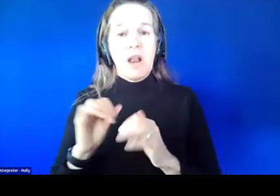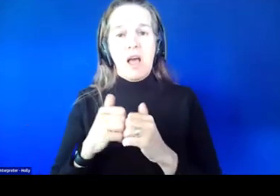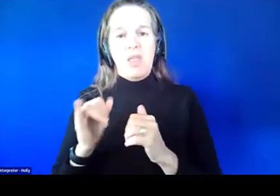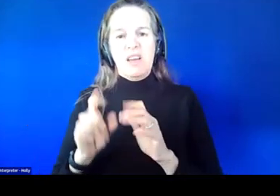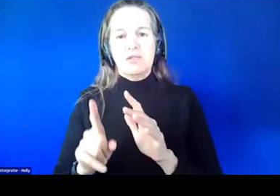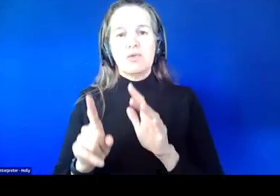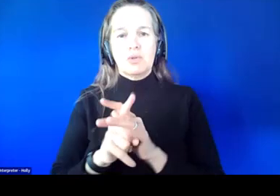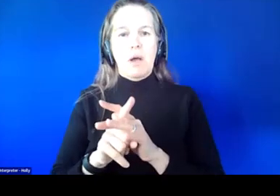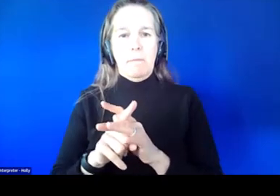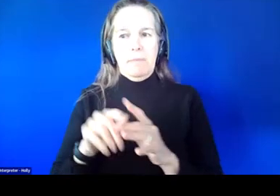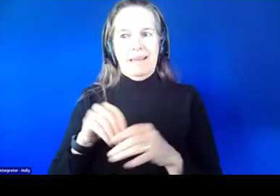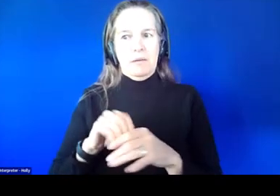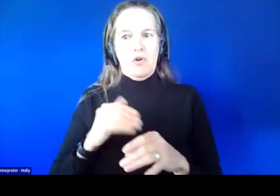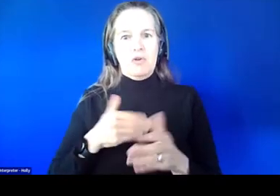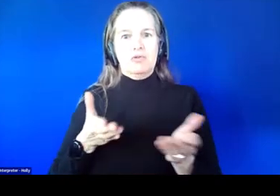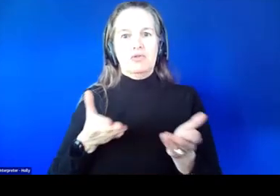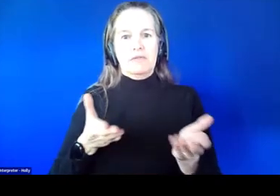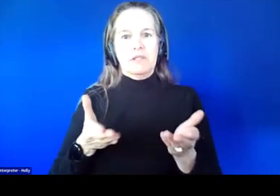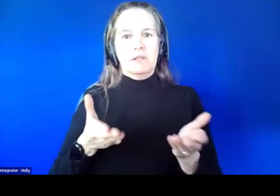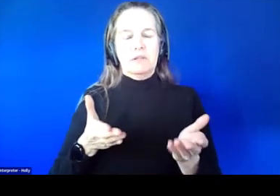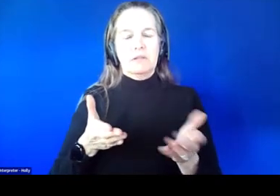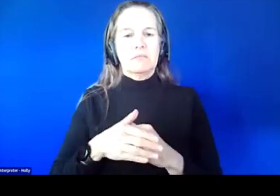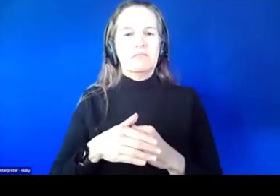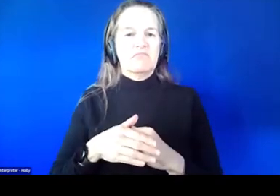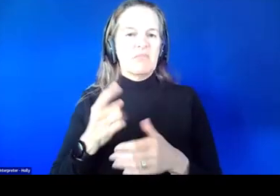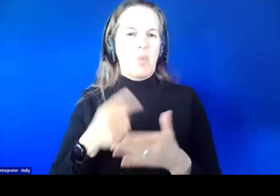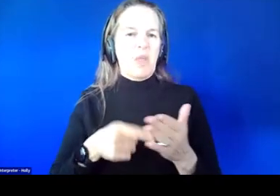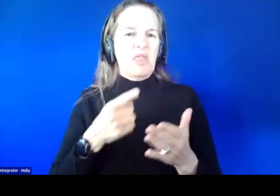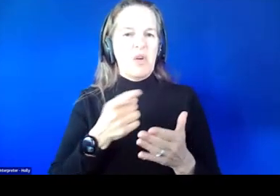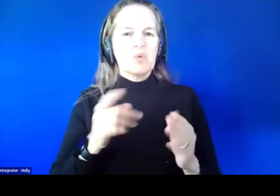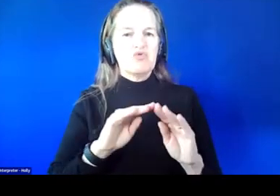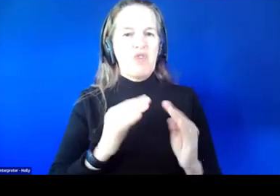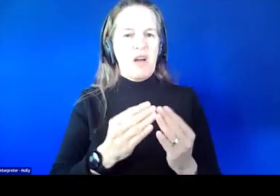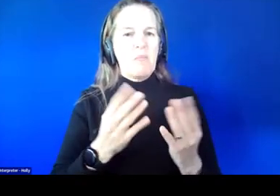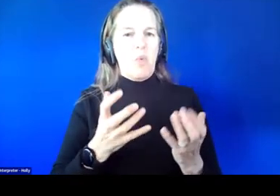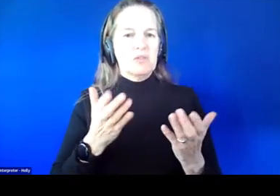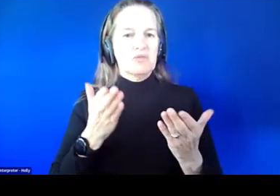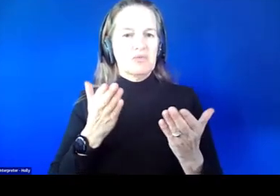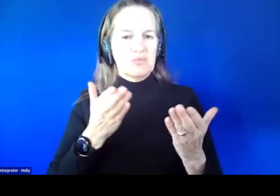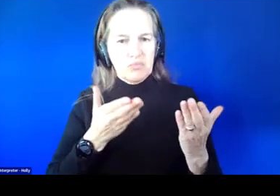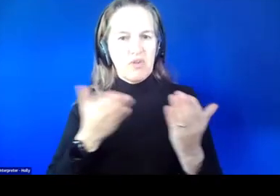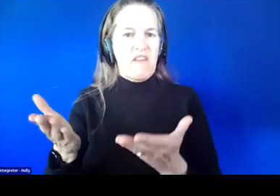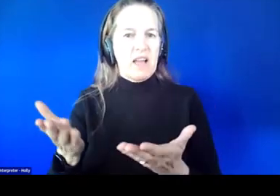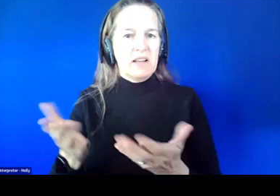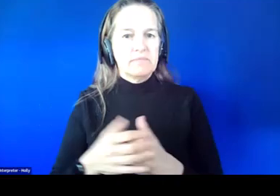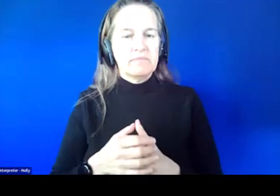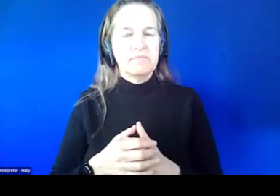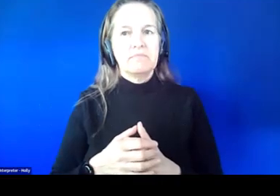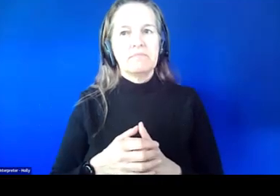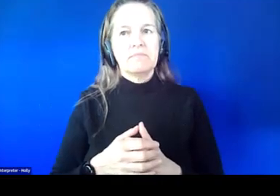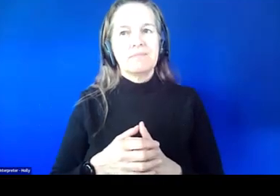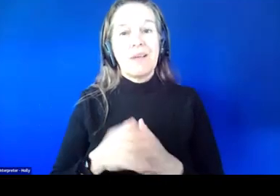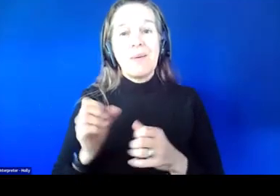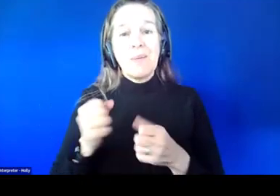want to provide, tribal nations want to provide, so with that kind of little background on tribal